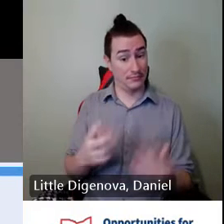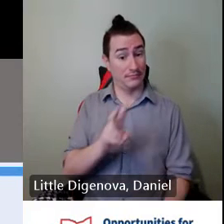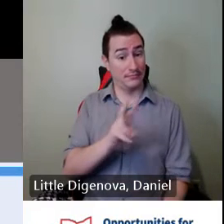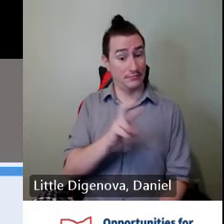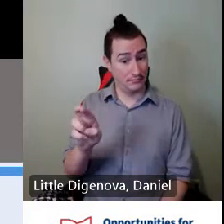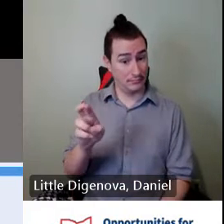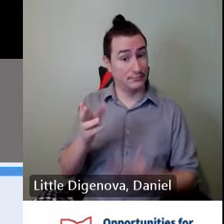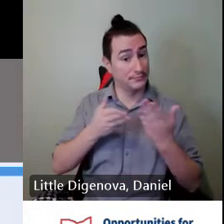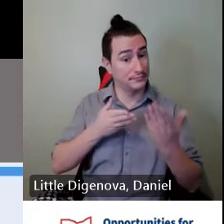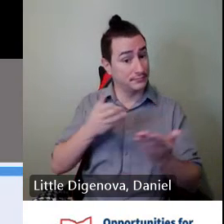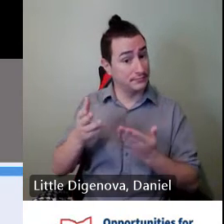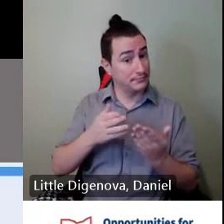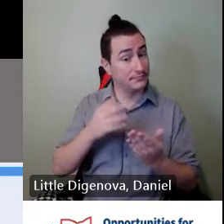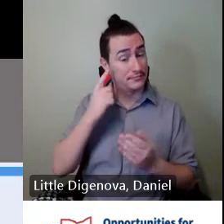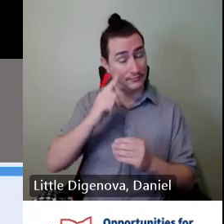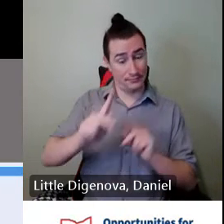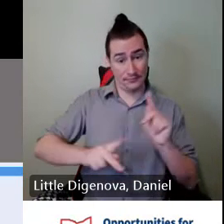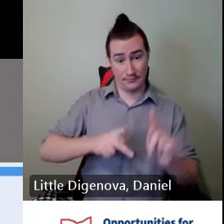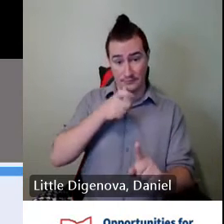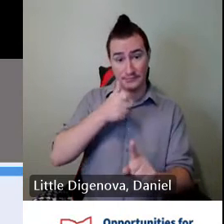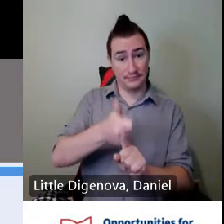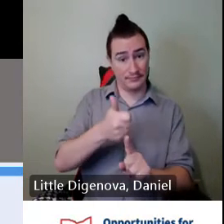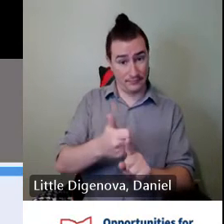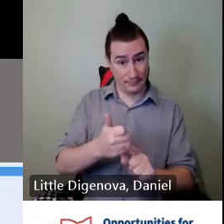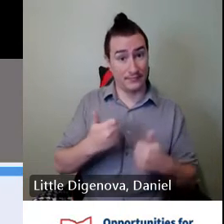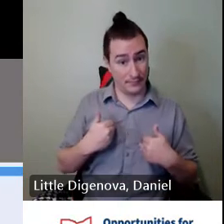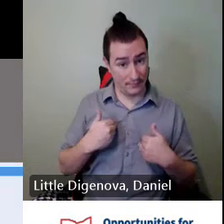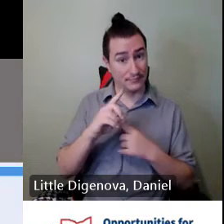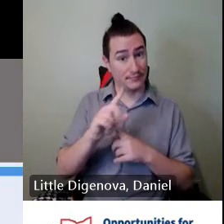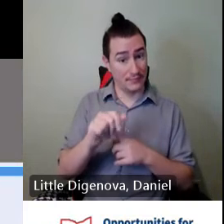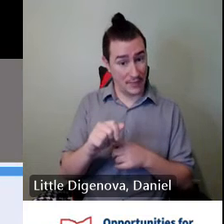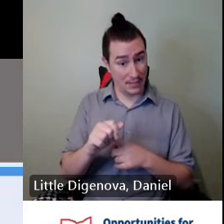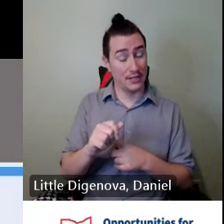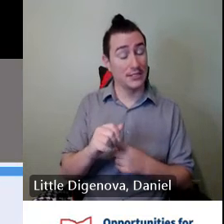disabilities who encounter a disability-related barrier to